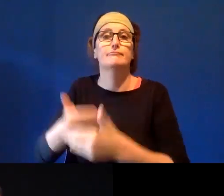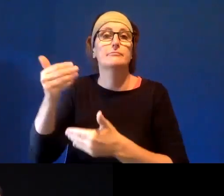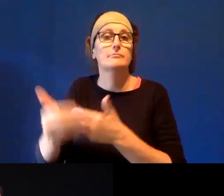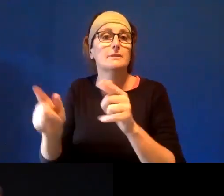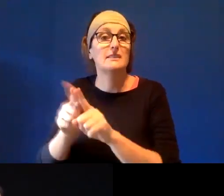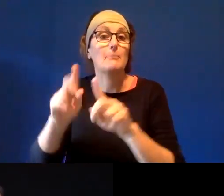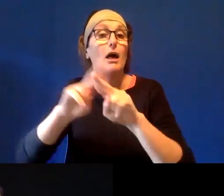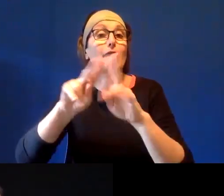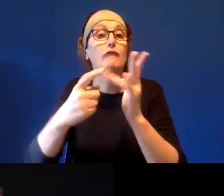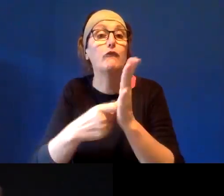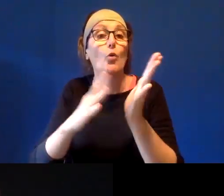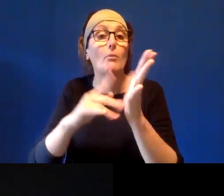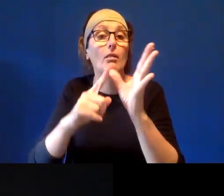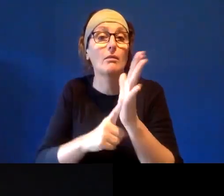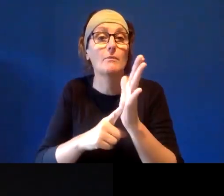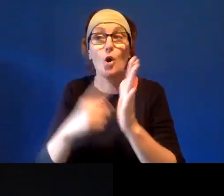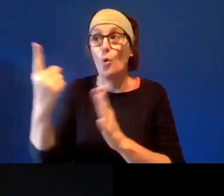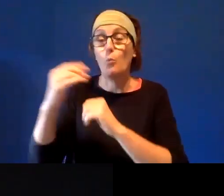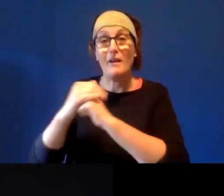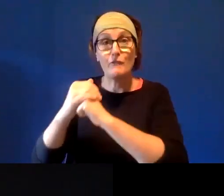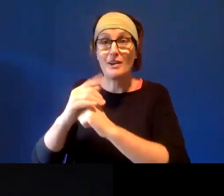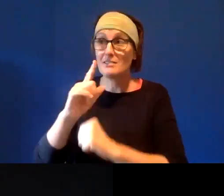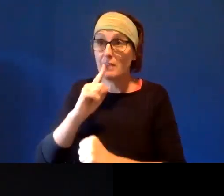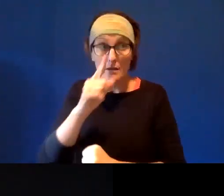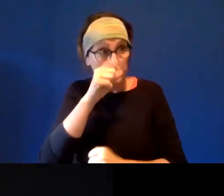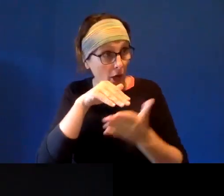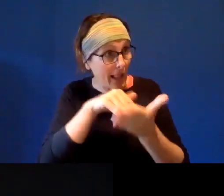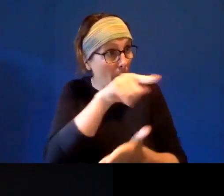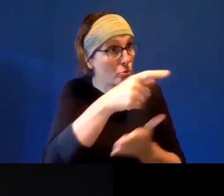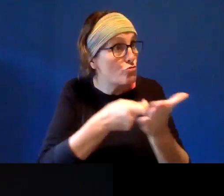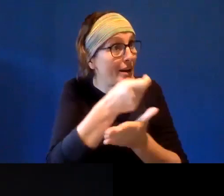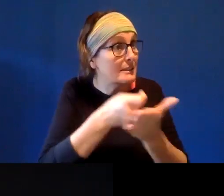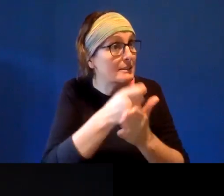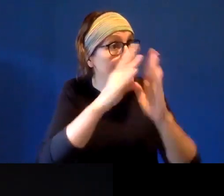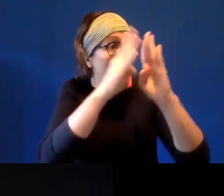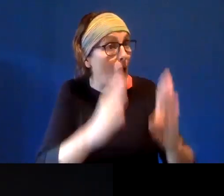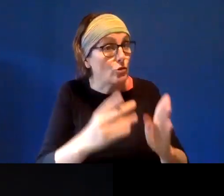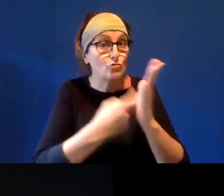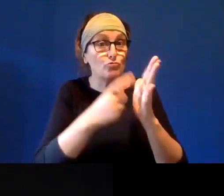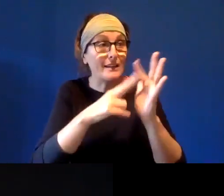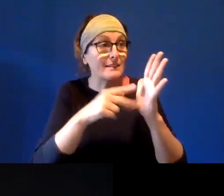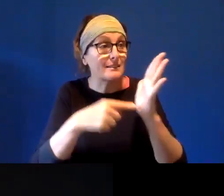I set - the one friend who said, "Can I contribute something to your rent for the next eight weeks until Centrelink sorts out?", I was about